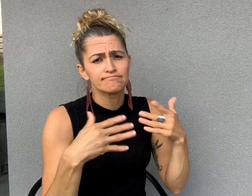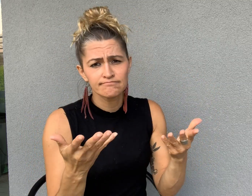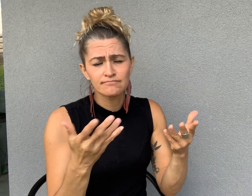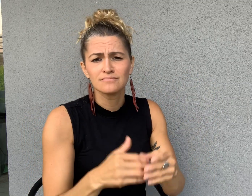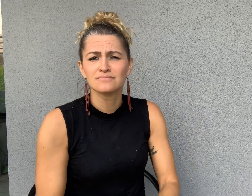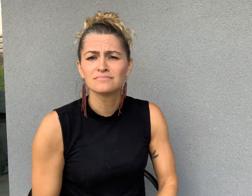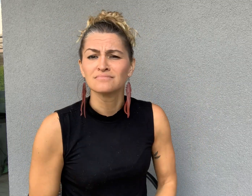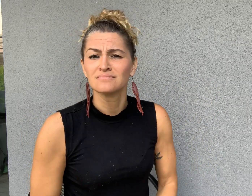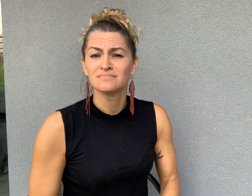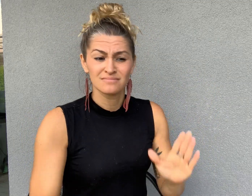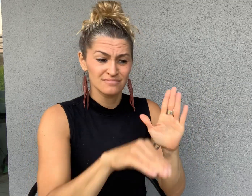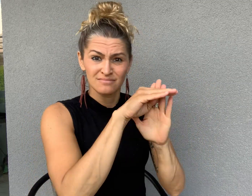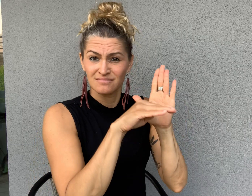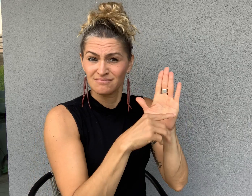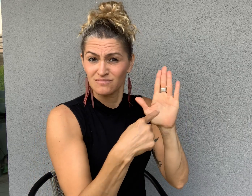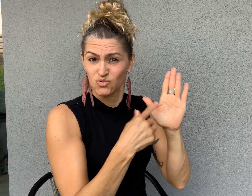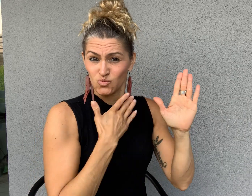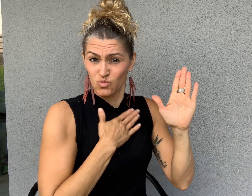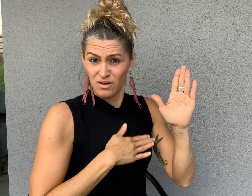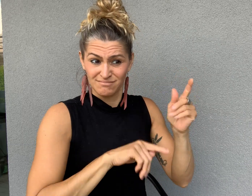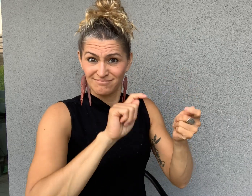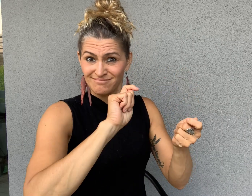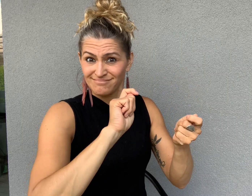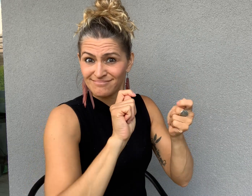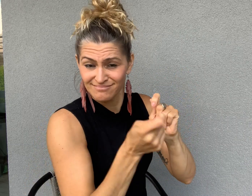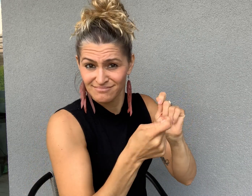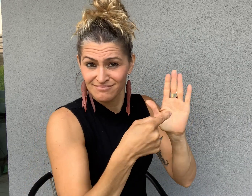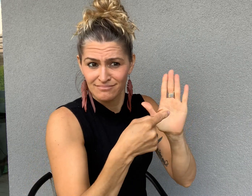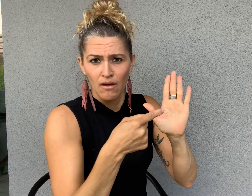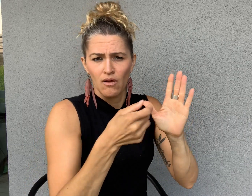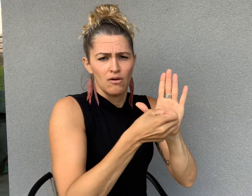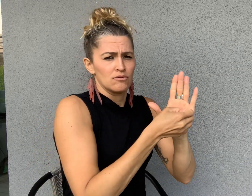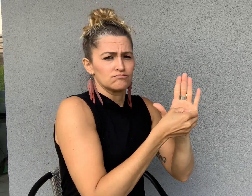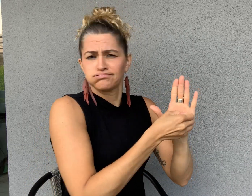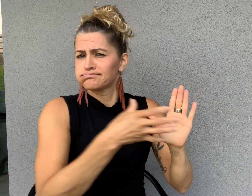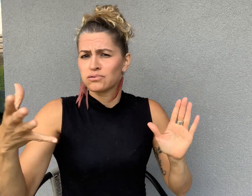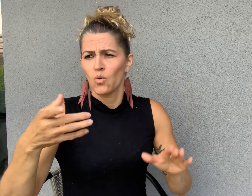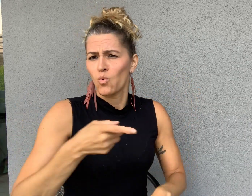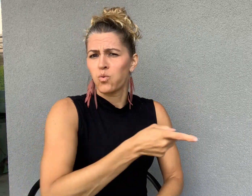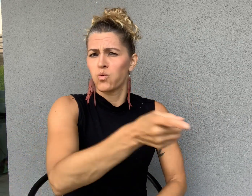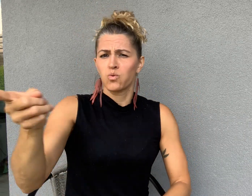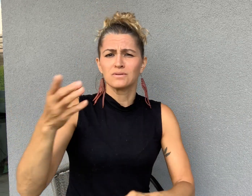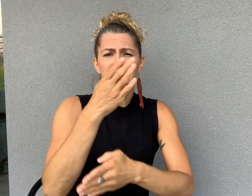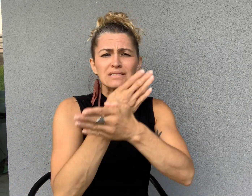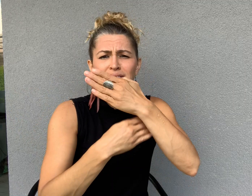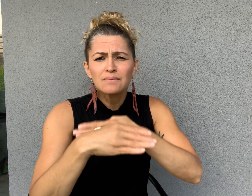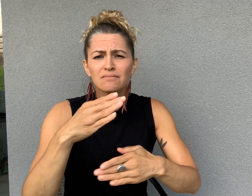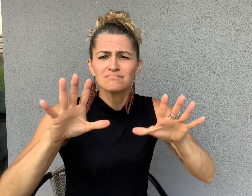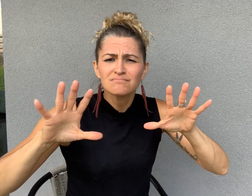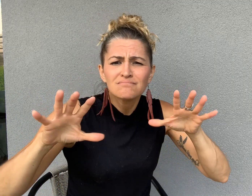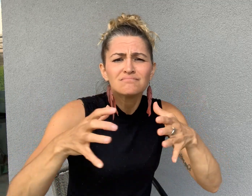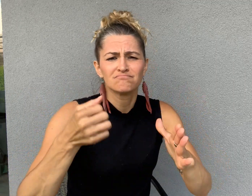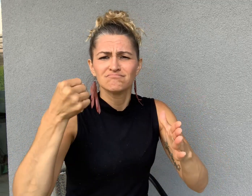for disabled people. The amendment was ultimately